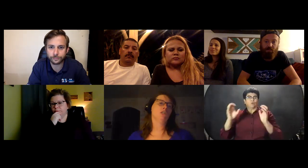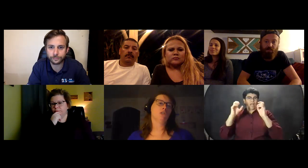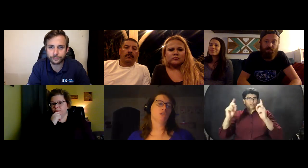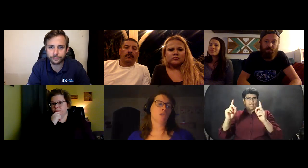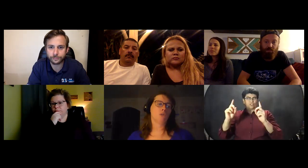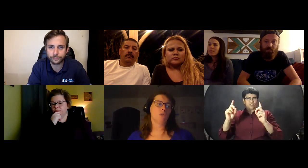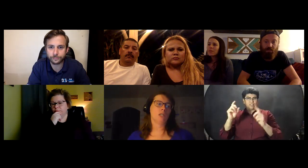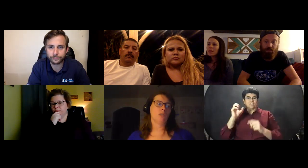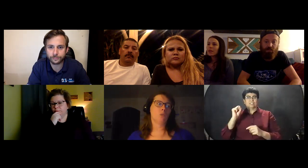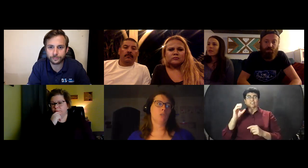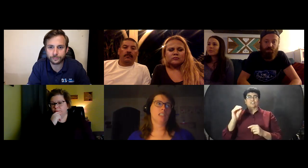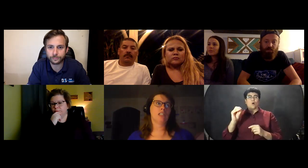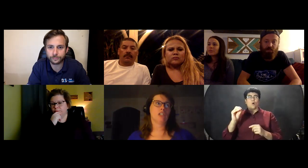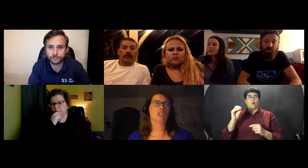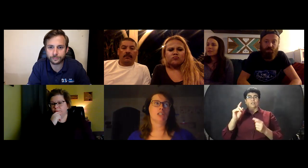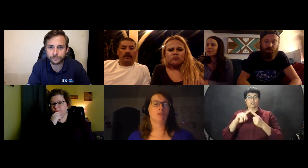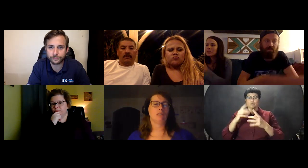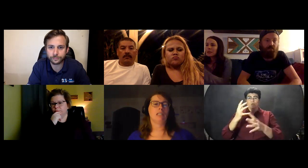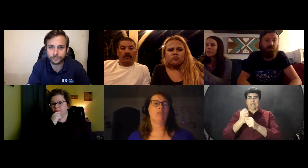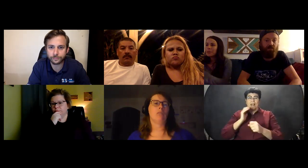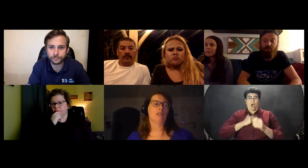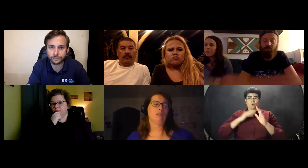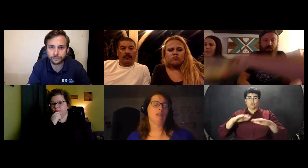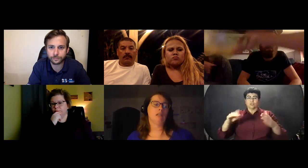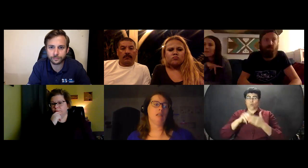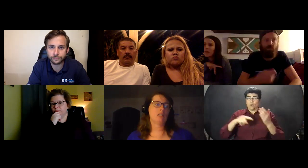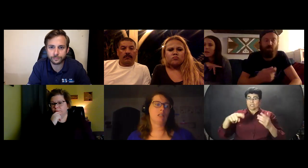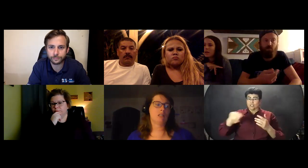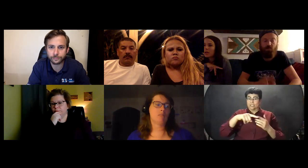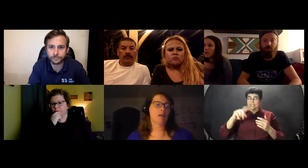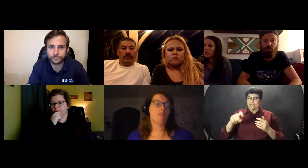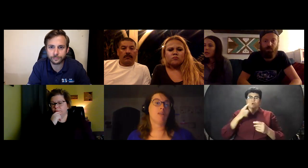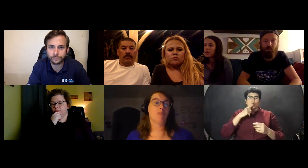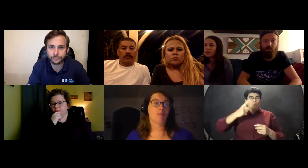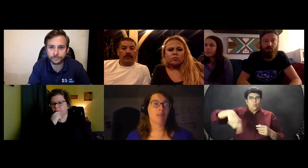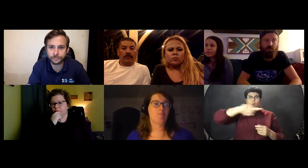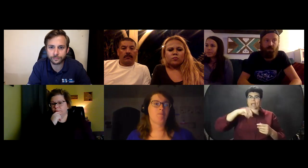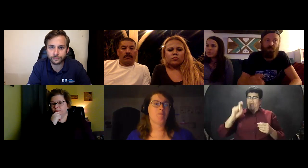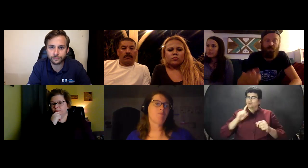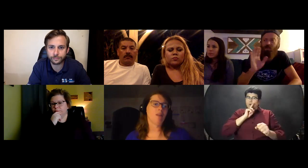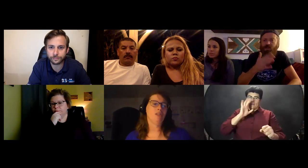so in order to get our children what we need we